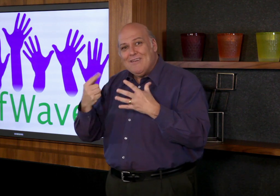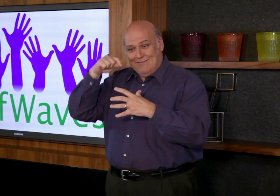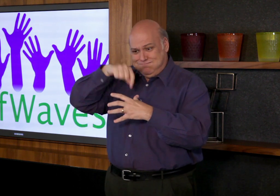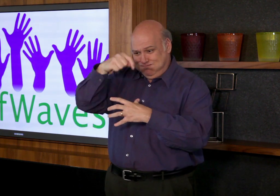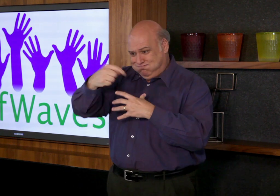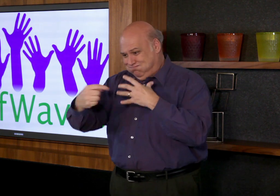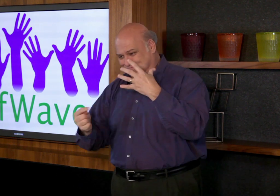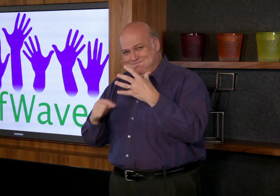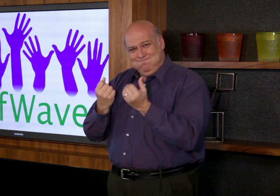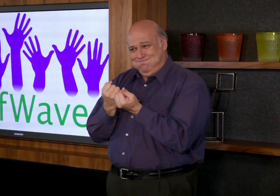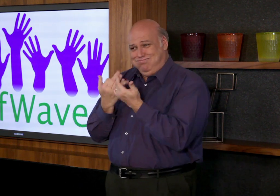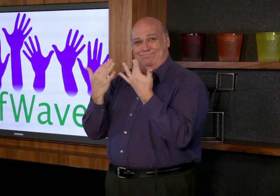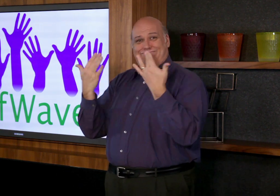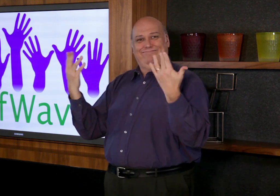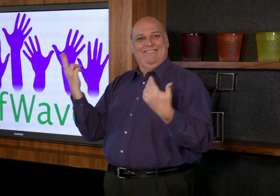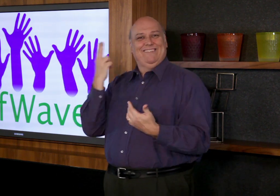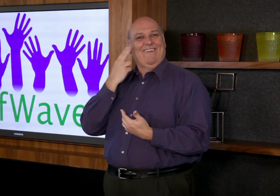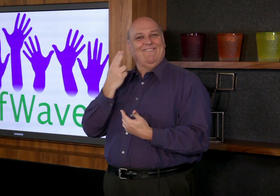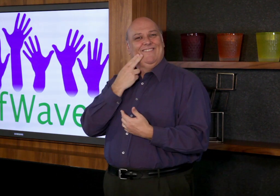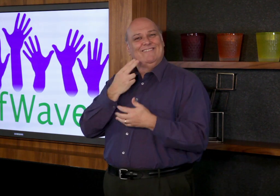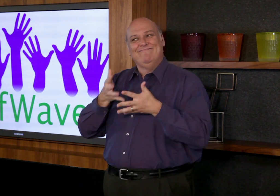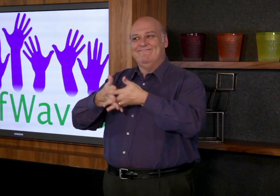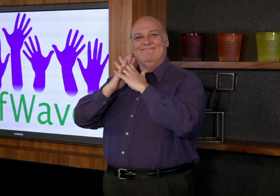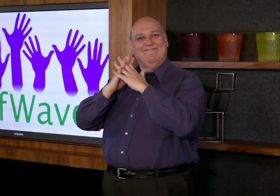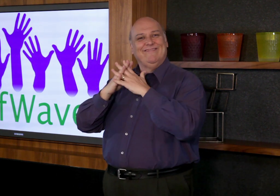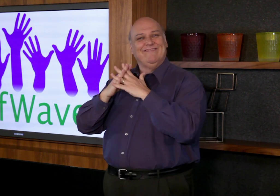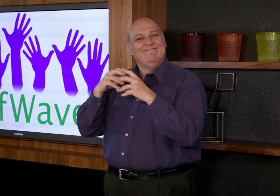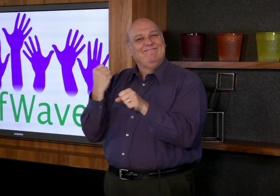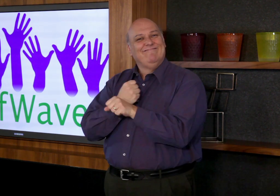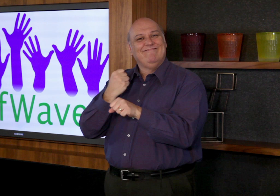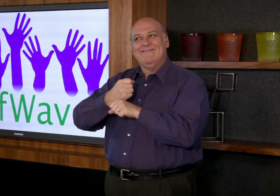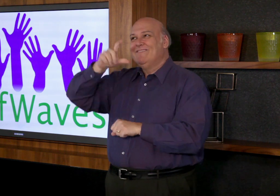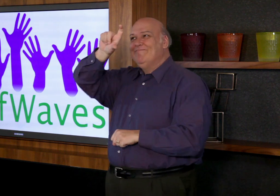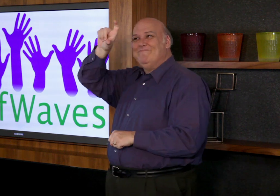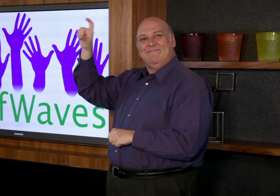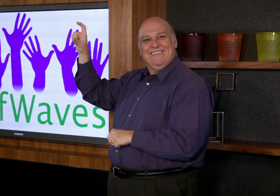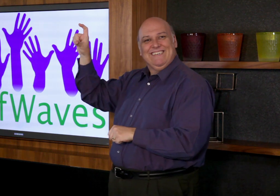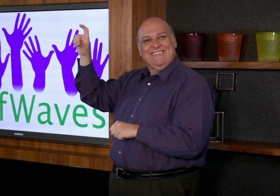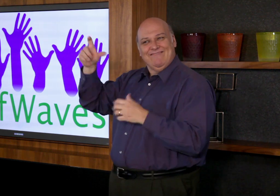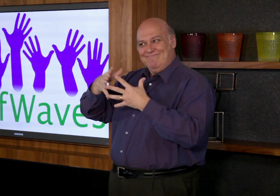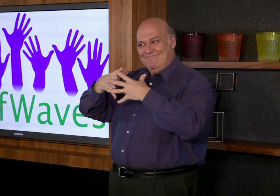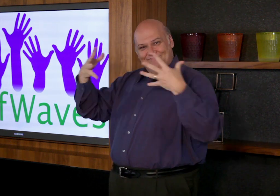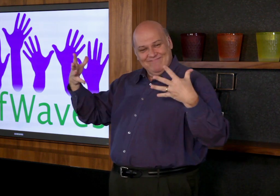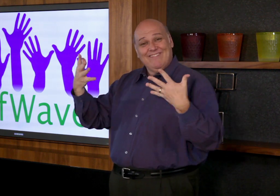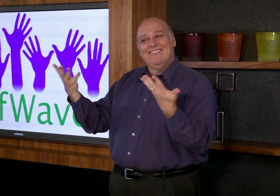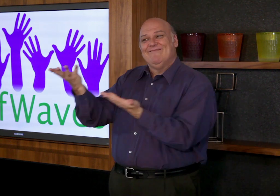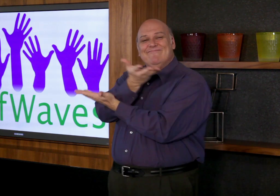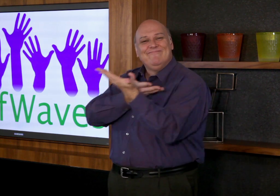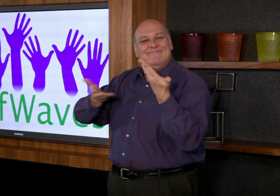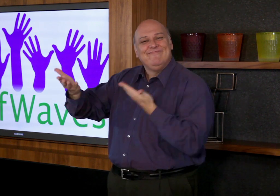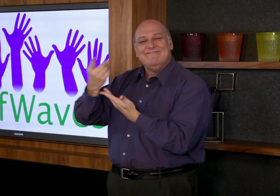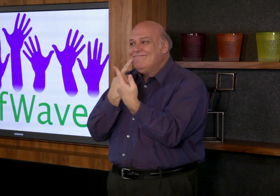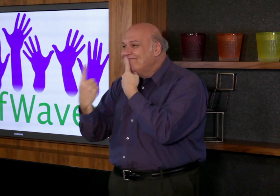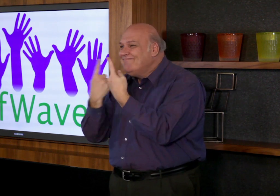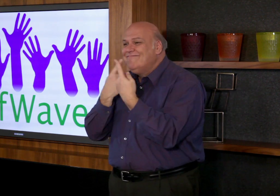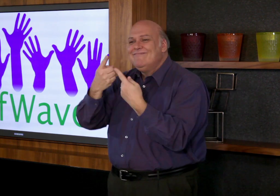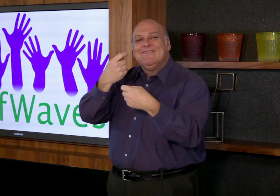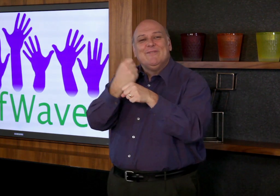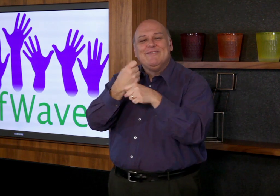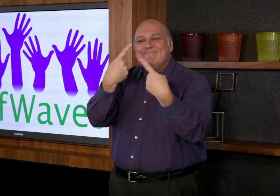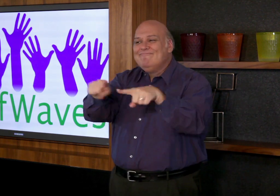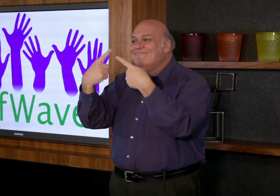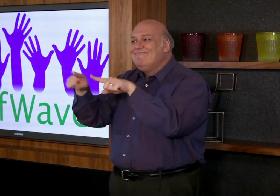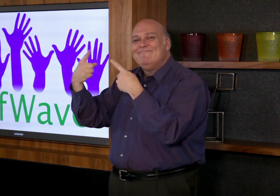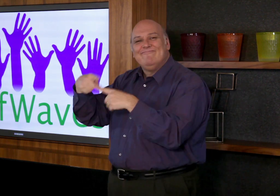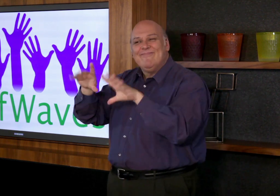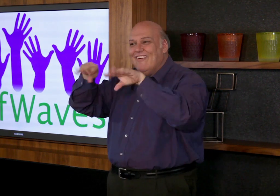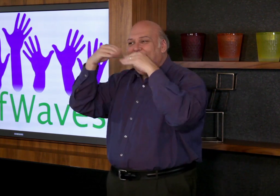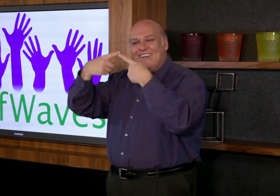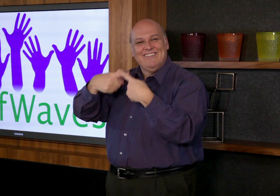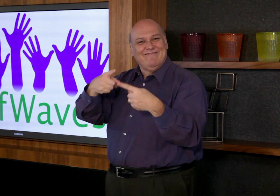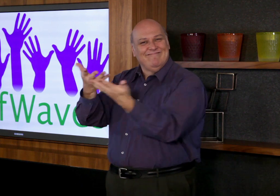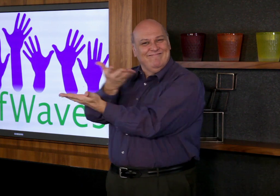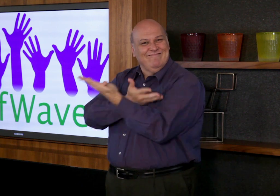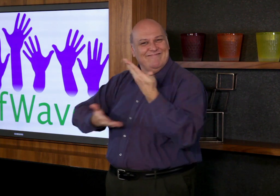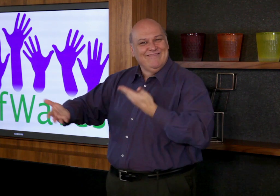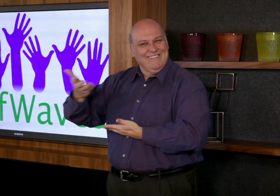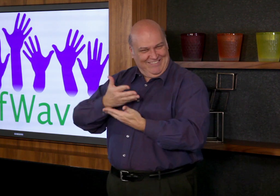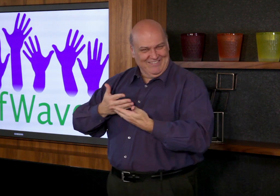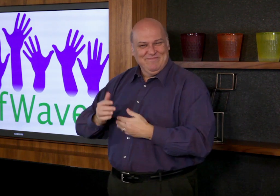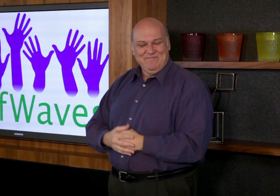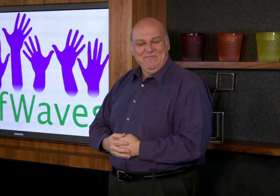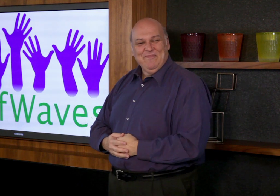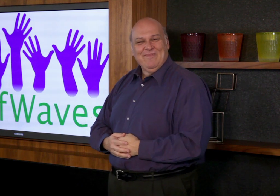lot more appear on the map, interact with each other and share their experiences!